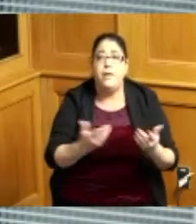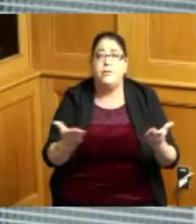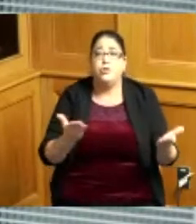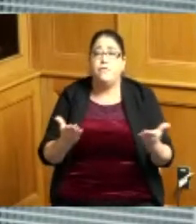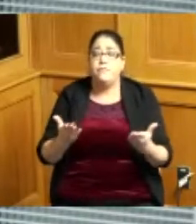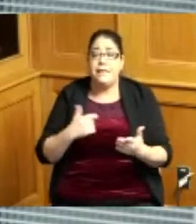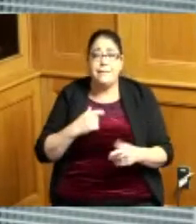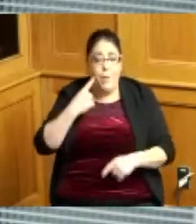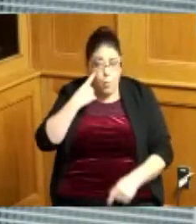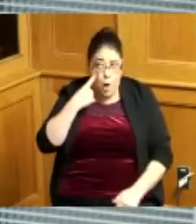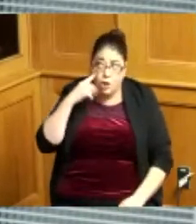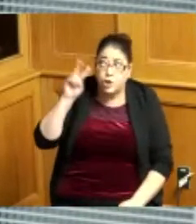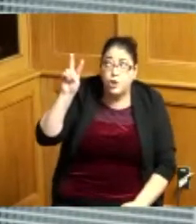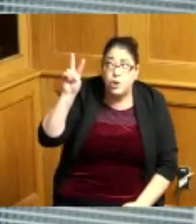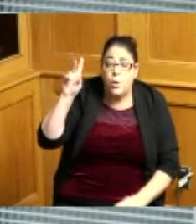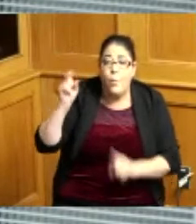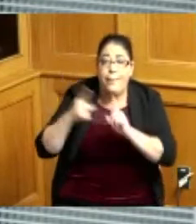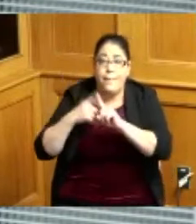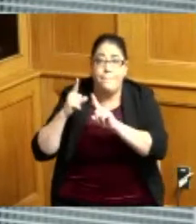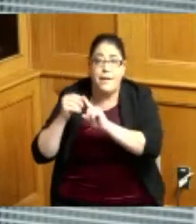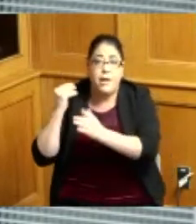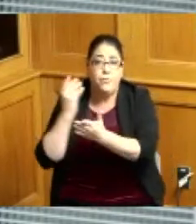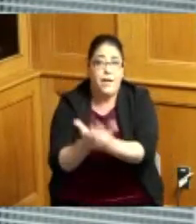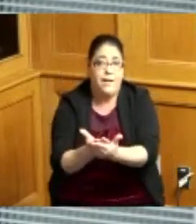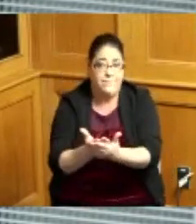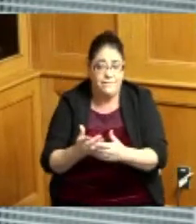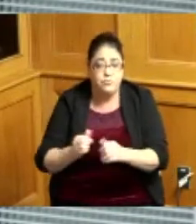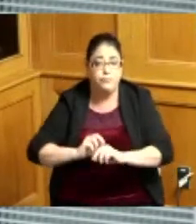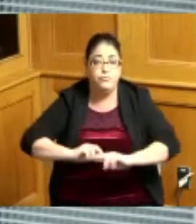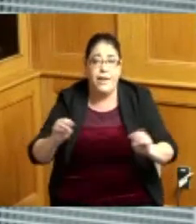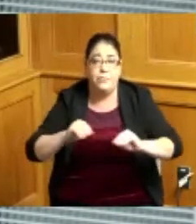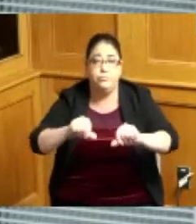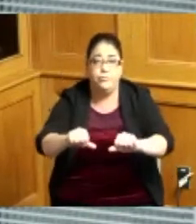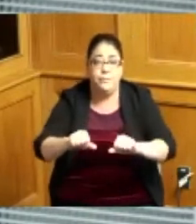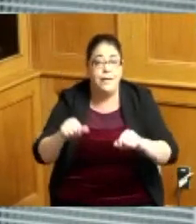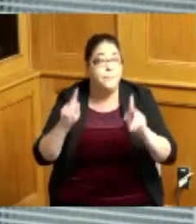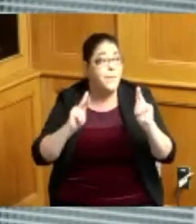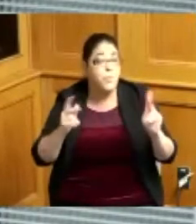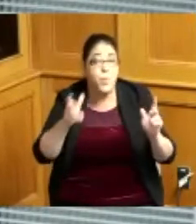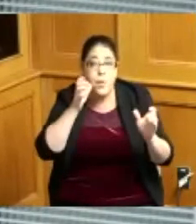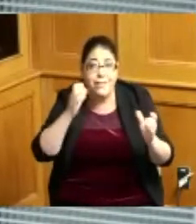on those funds and just want to make make you aware for those listening that everyone who is